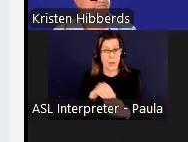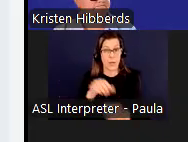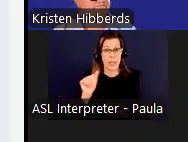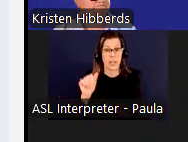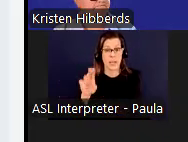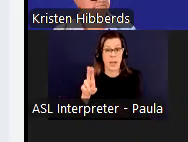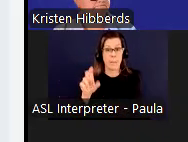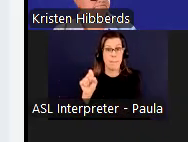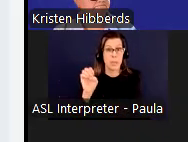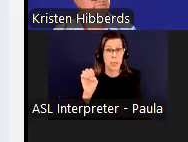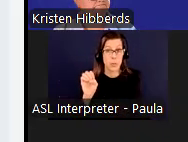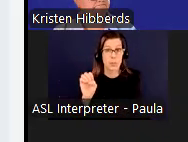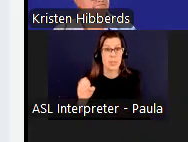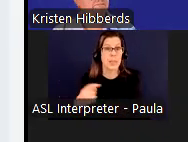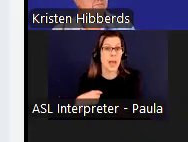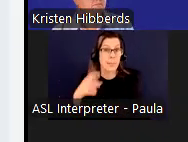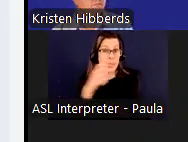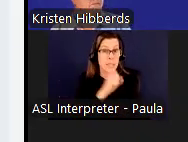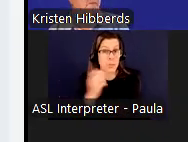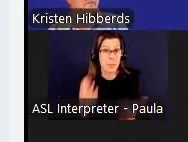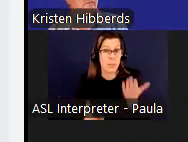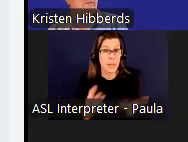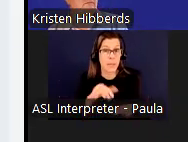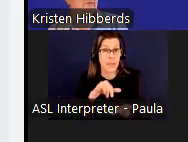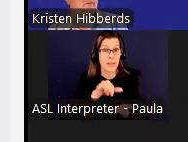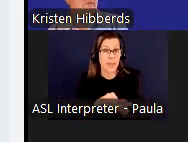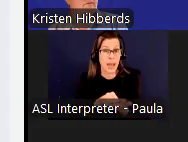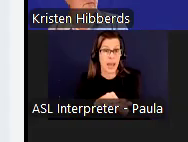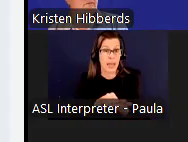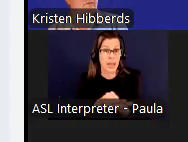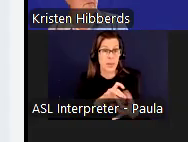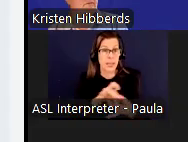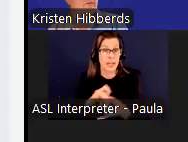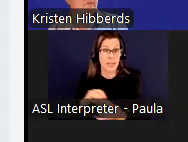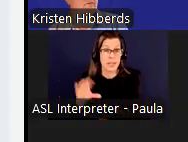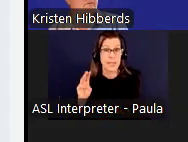And I know I'm assuming maybe that this is this has to do with the CMS Medicaid